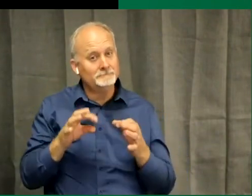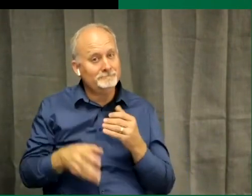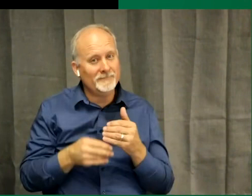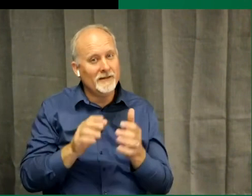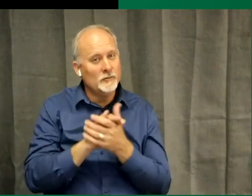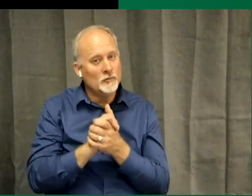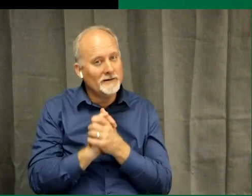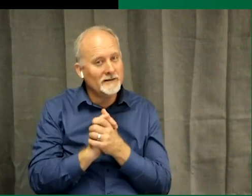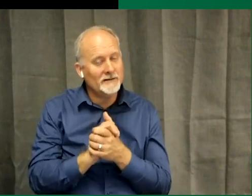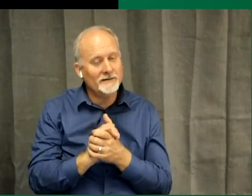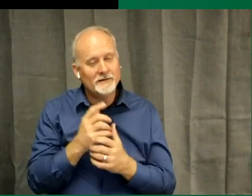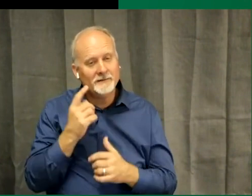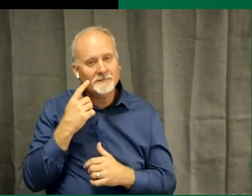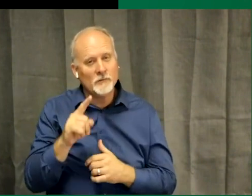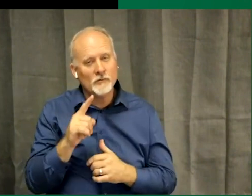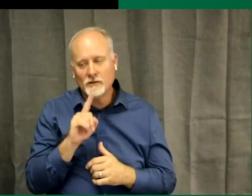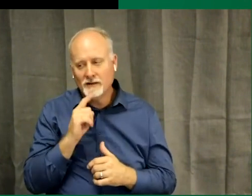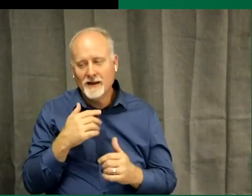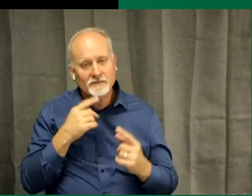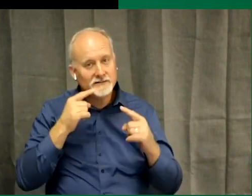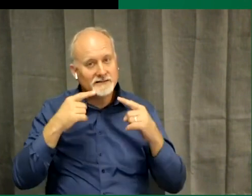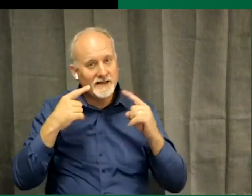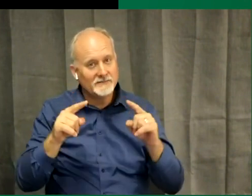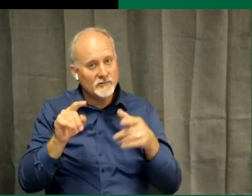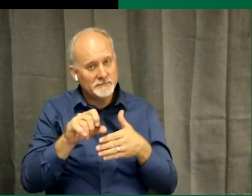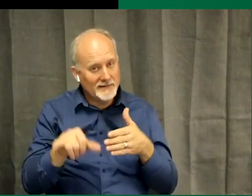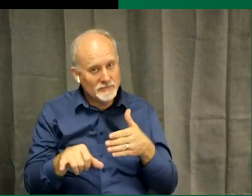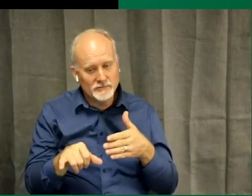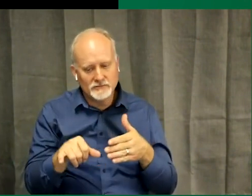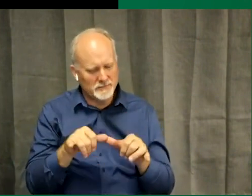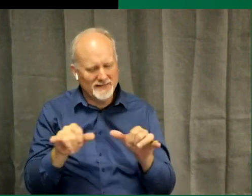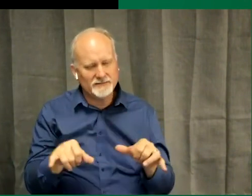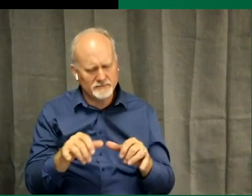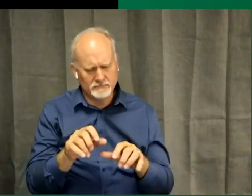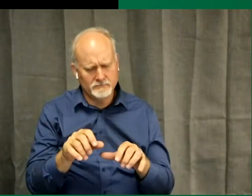you for having a really successful semester but also thank you for participating in health